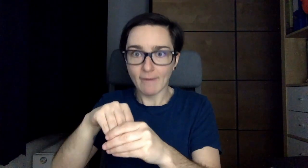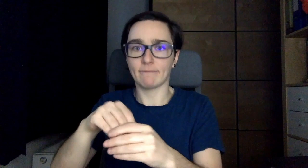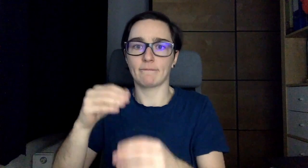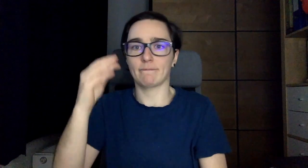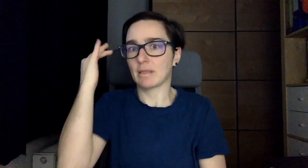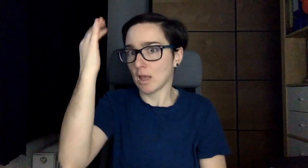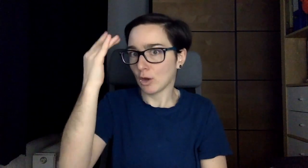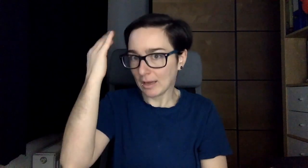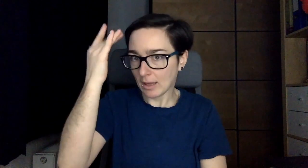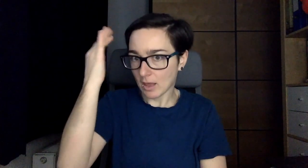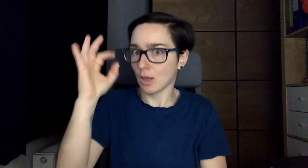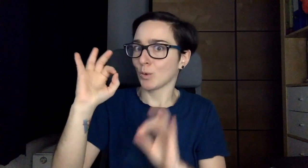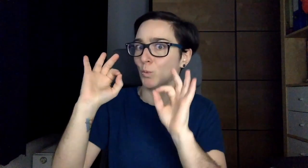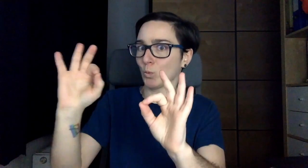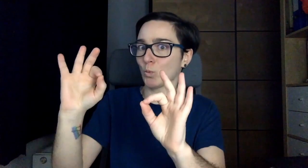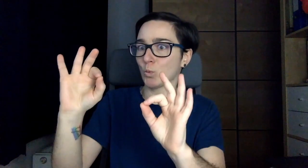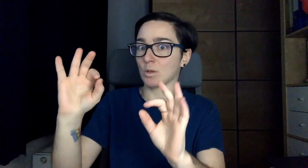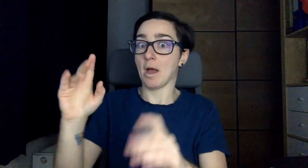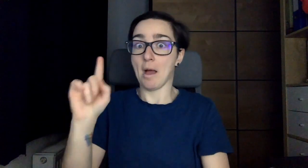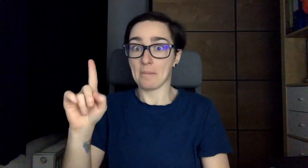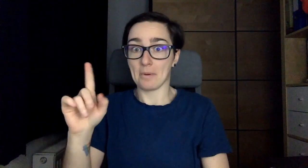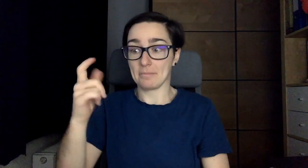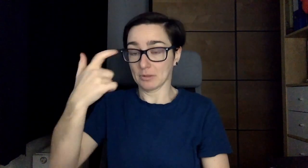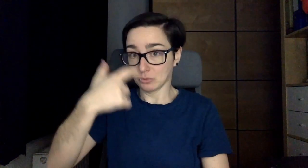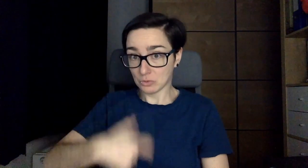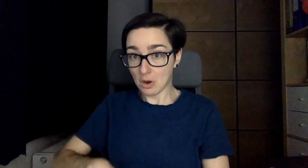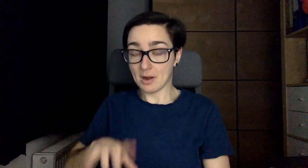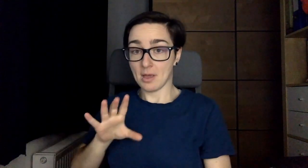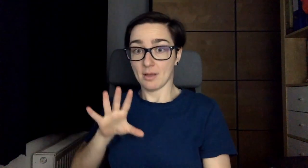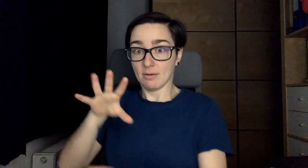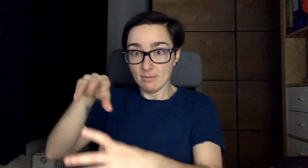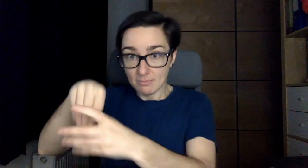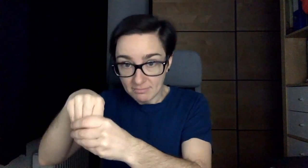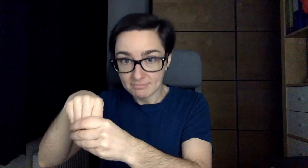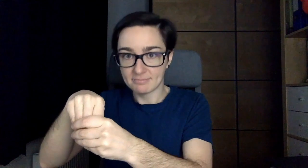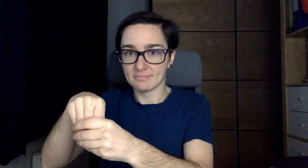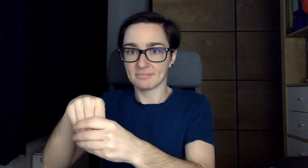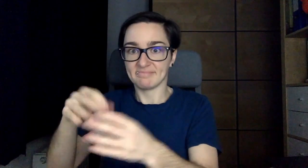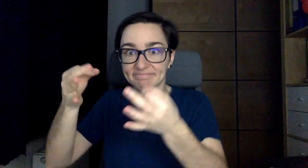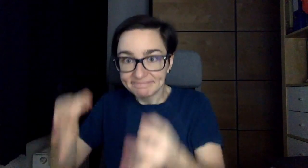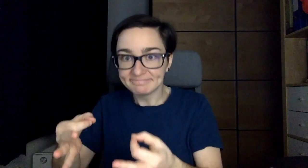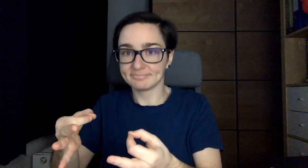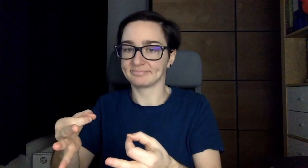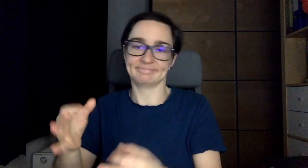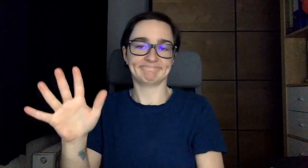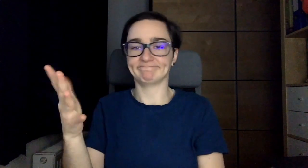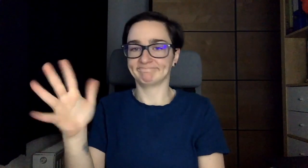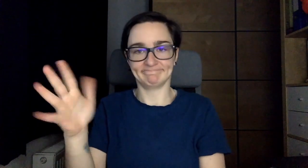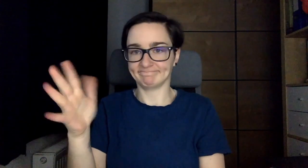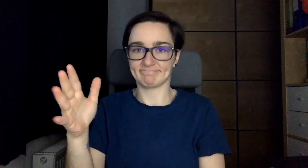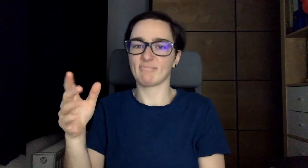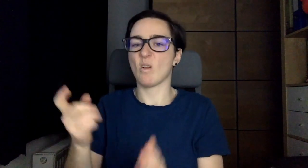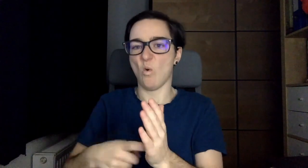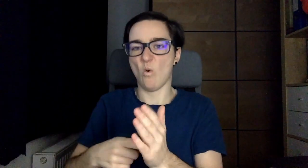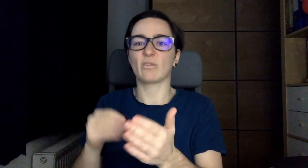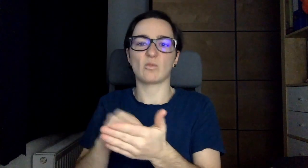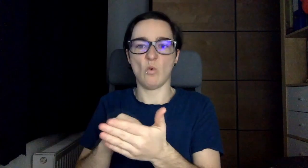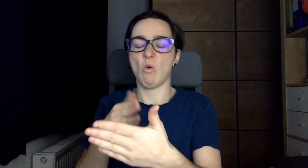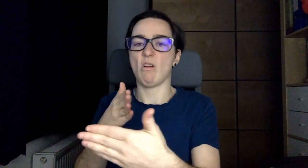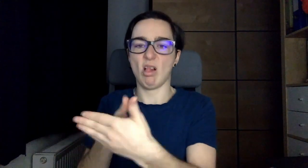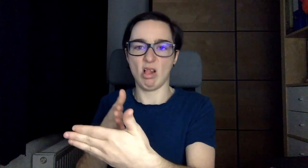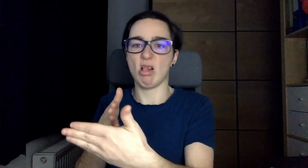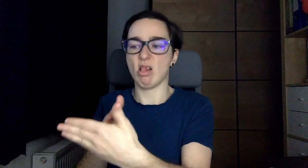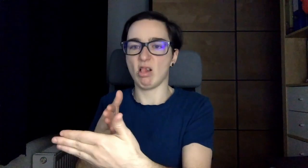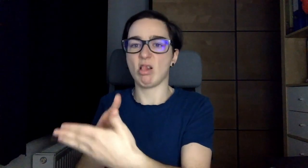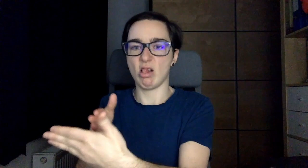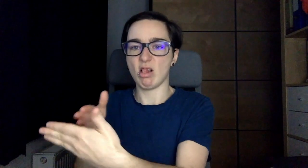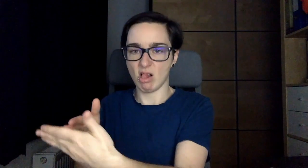In theory inclusivity works good but in reality me being in this surrounding there are often a lot of barriers.